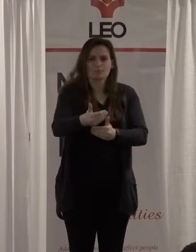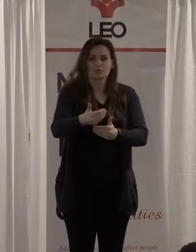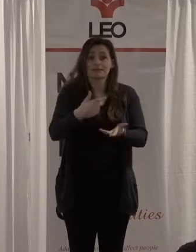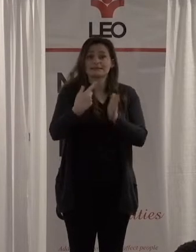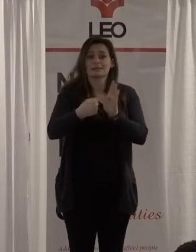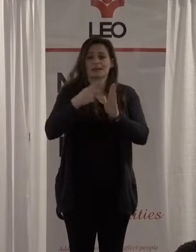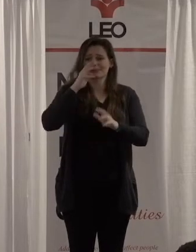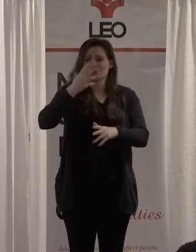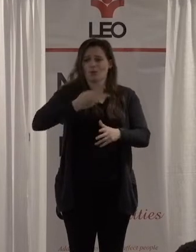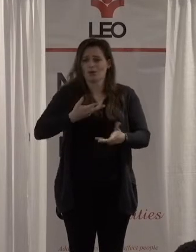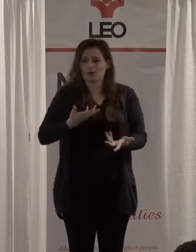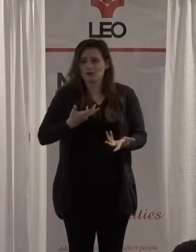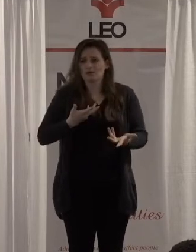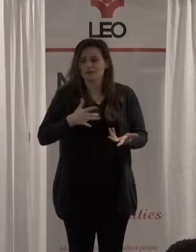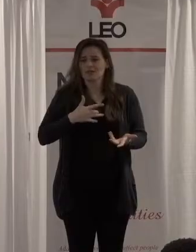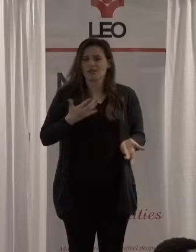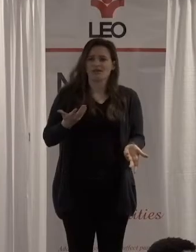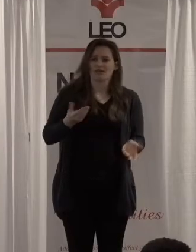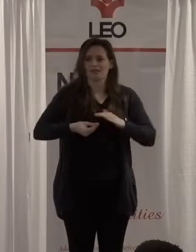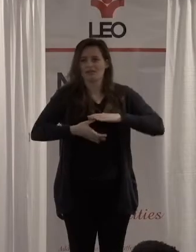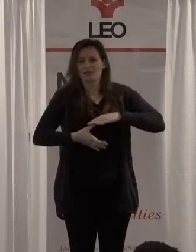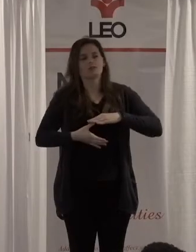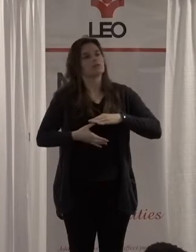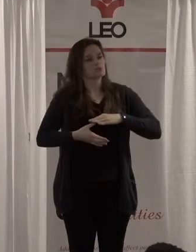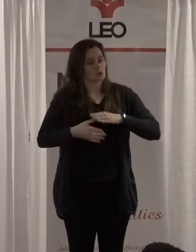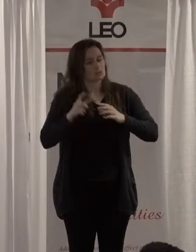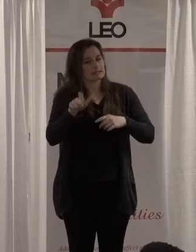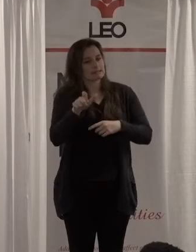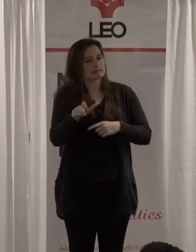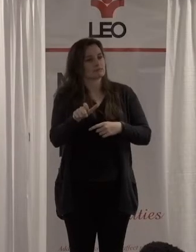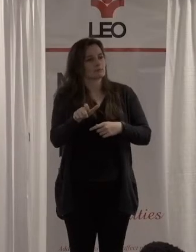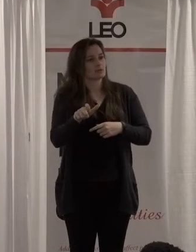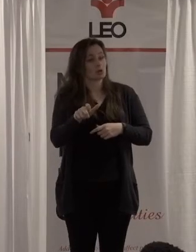THE NOVA SCOTIA HUMAN RIGHTS ACT WAS PASSED IN 1963.